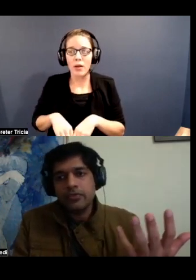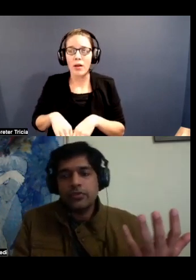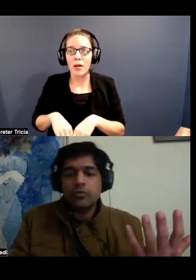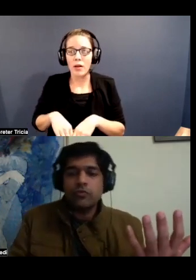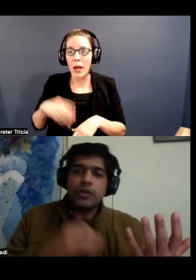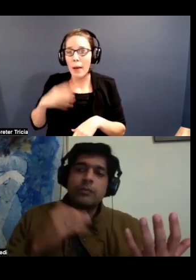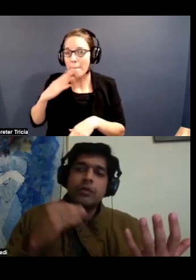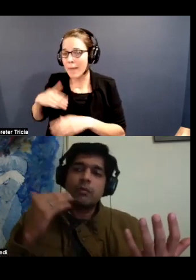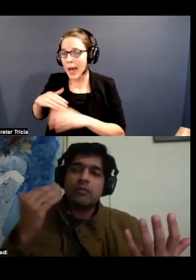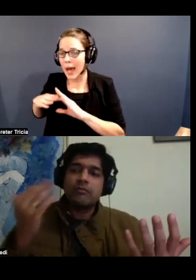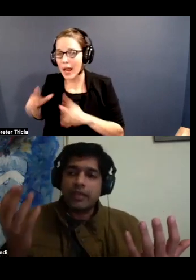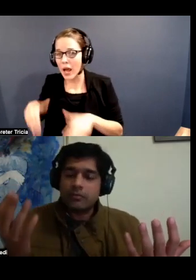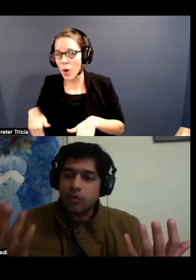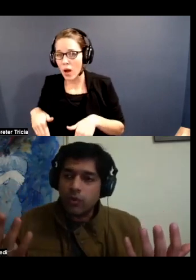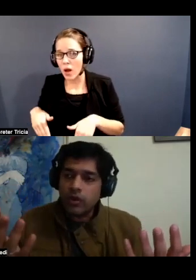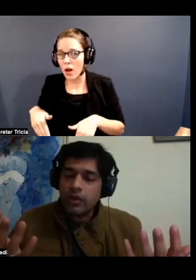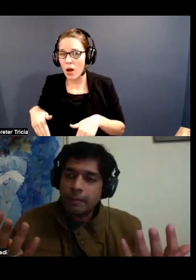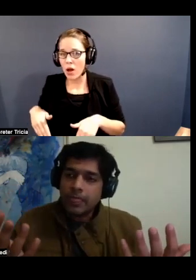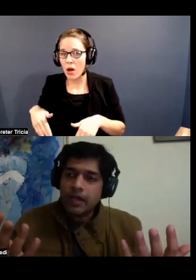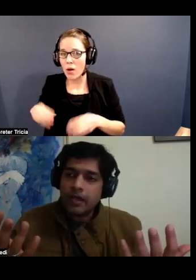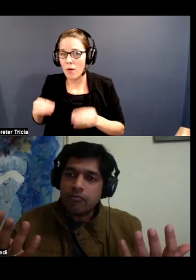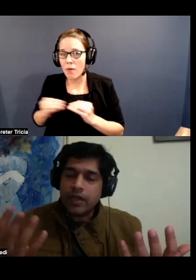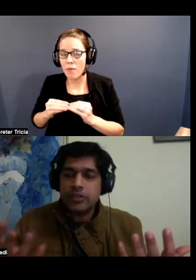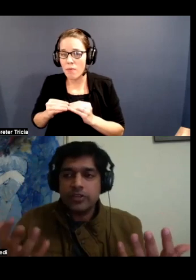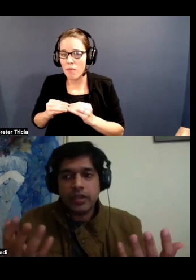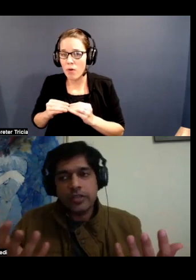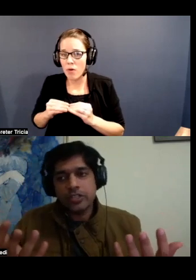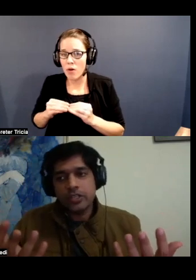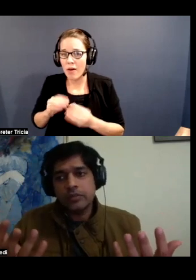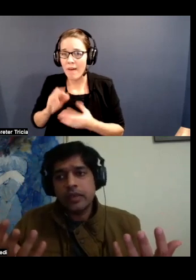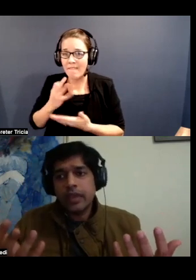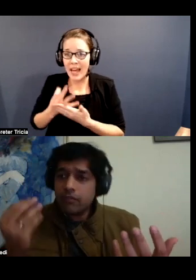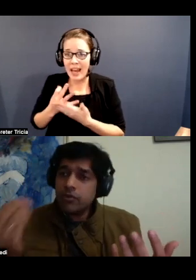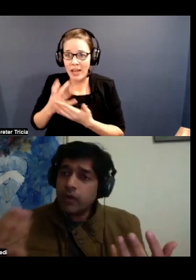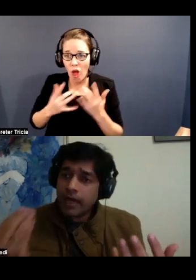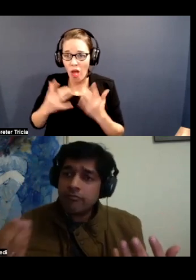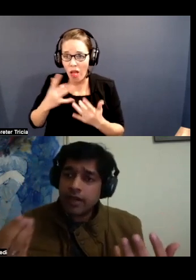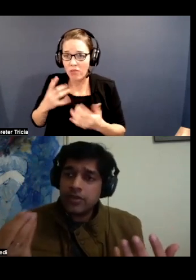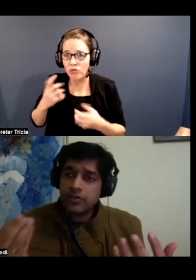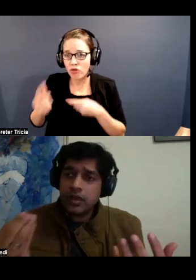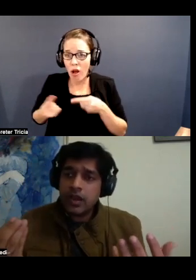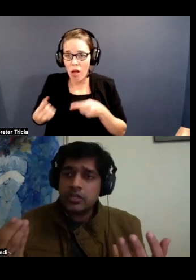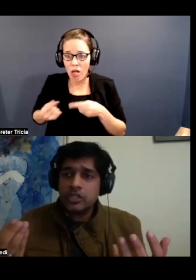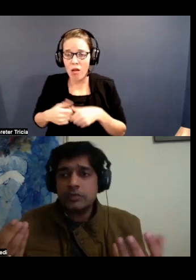you would probably face more financial hardships. And if you have financial hardships,